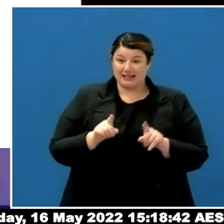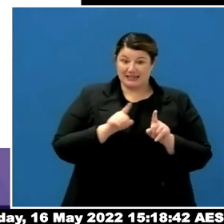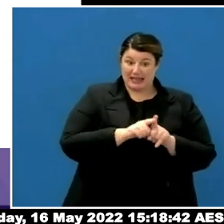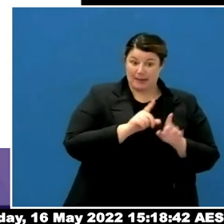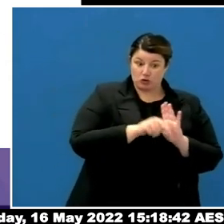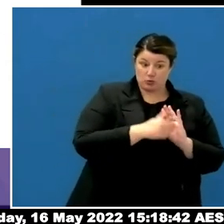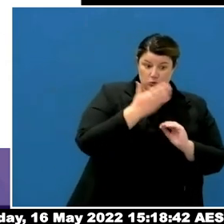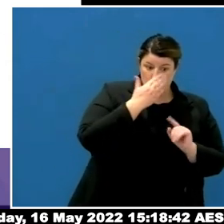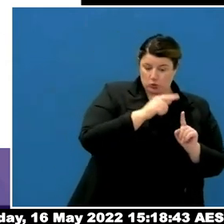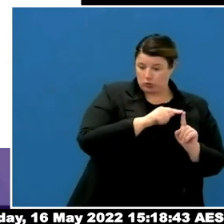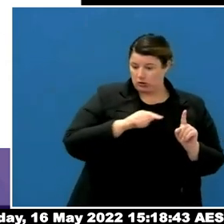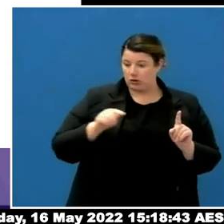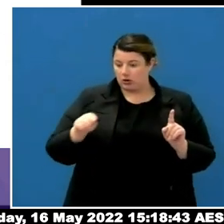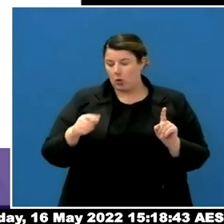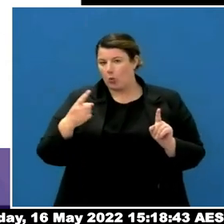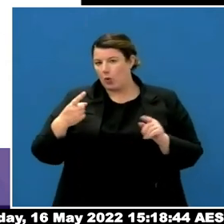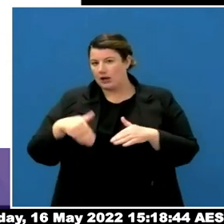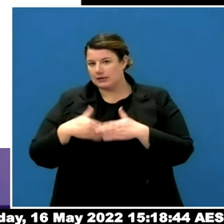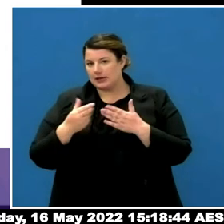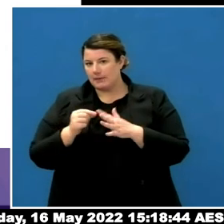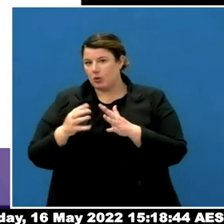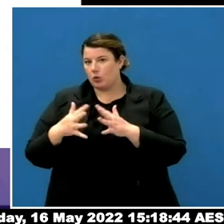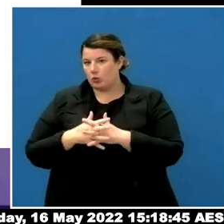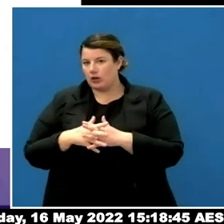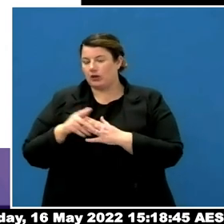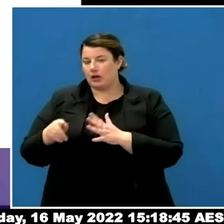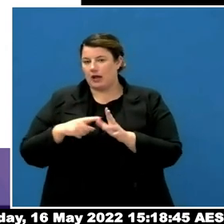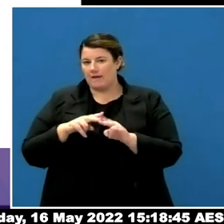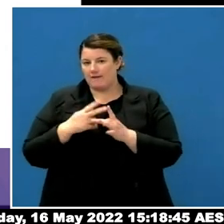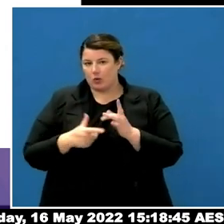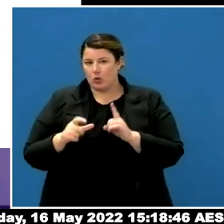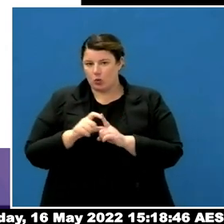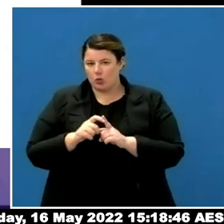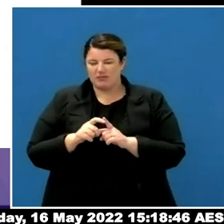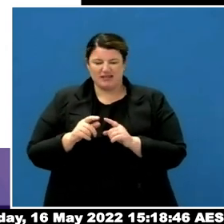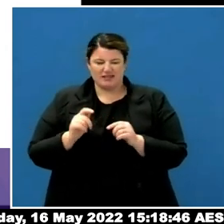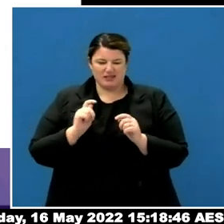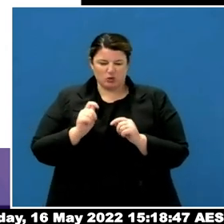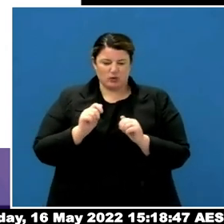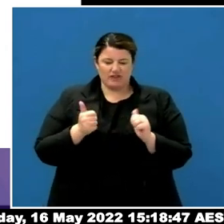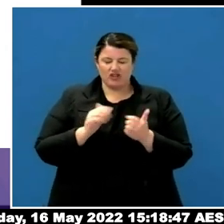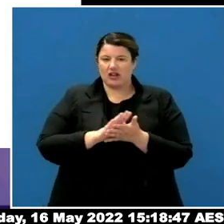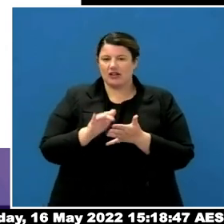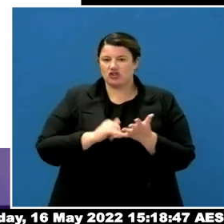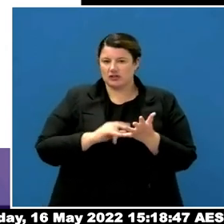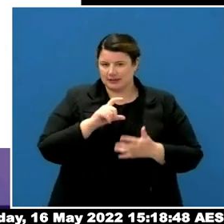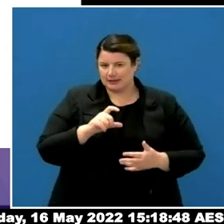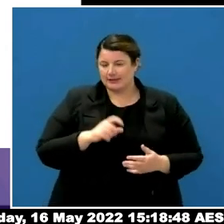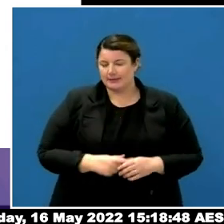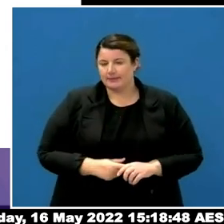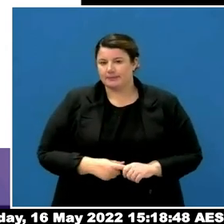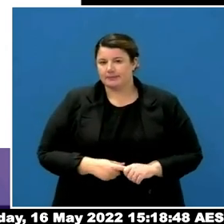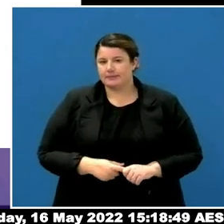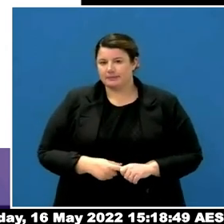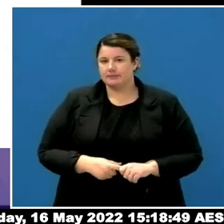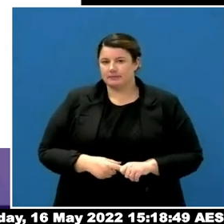Yes. MR FOGARTY: And you gave evidence, that was his HSC, his final year. Yes. MR FOGARTY: So there was the part when he was doing - Transition.